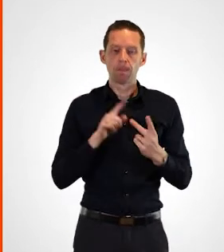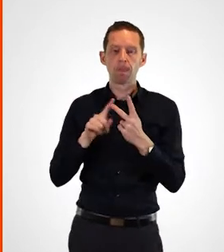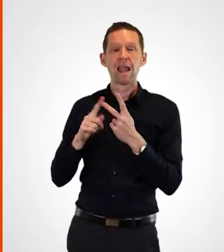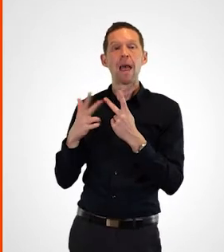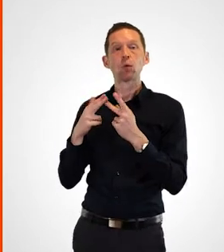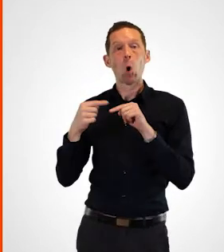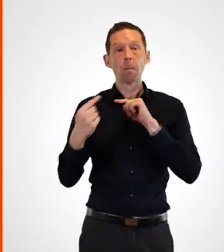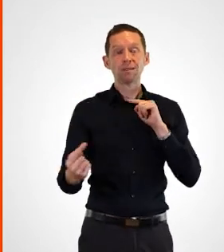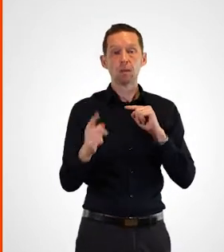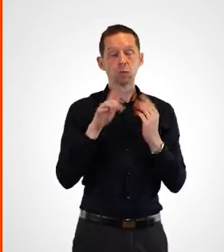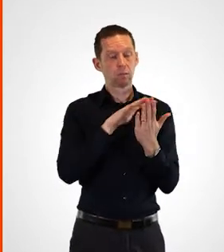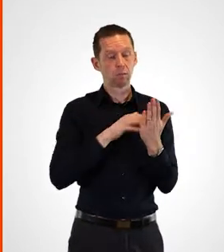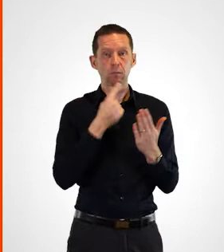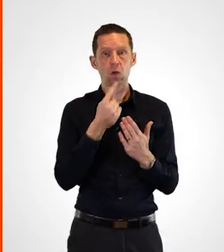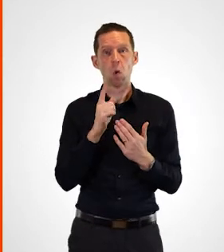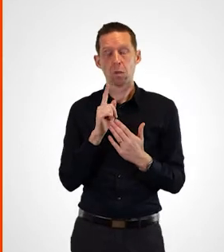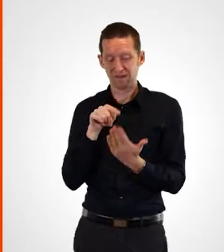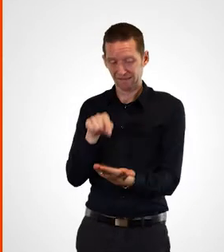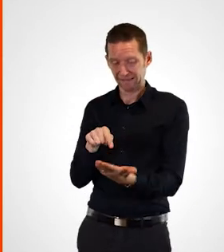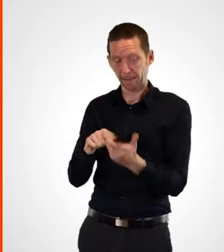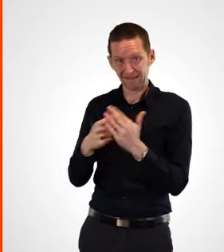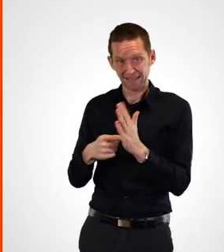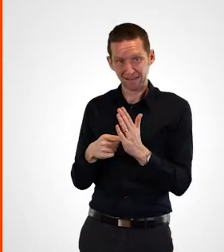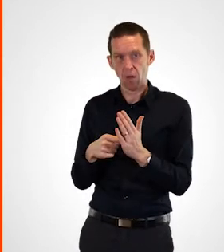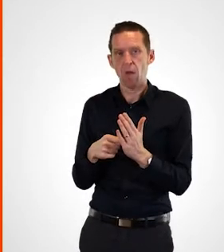within the text that bears out as the children are learning to read and write,